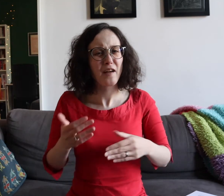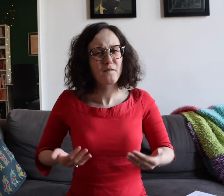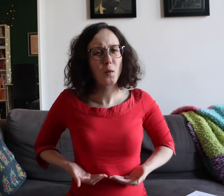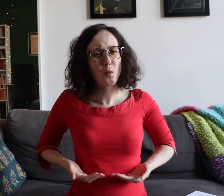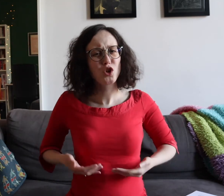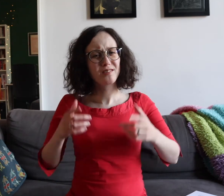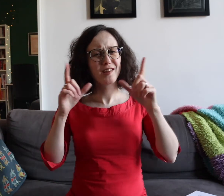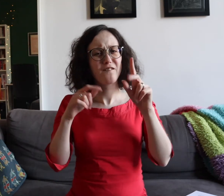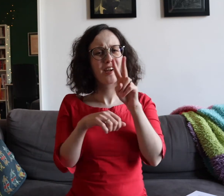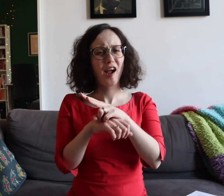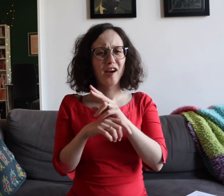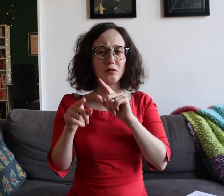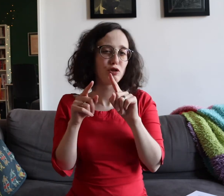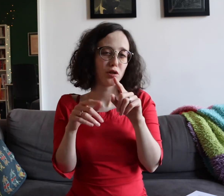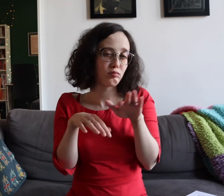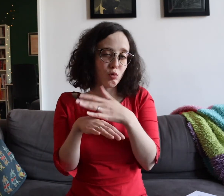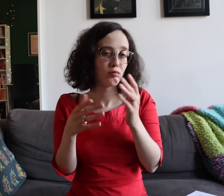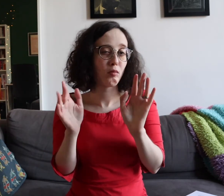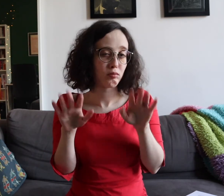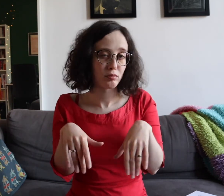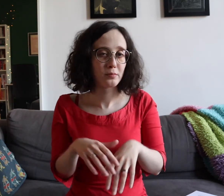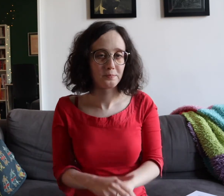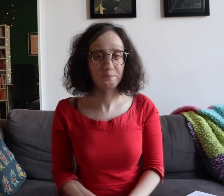and watching tv became less tiring that way. So I just did it.